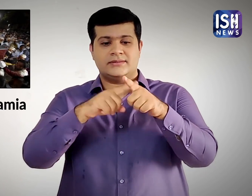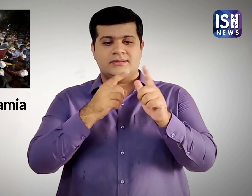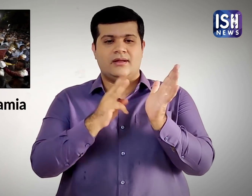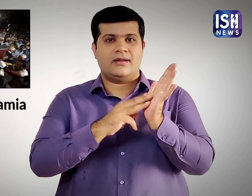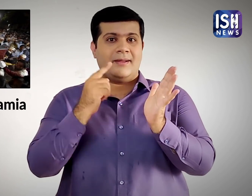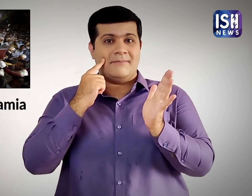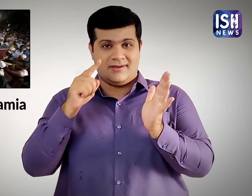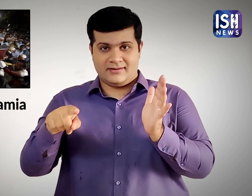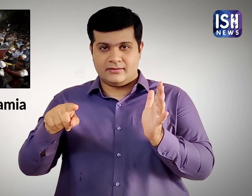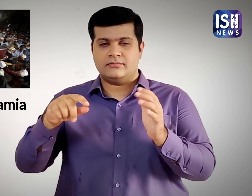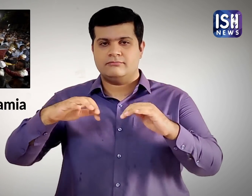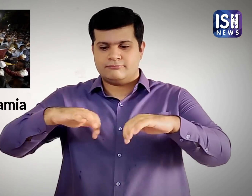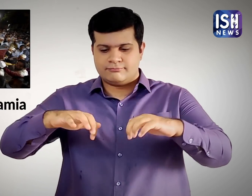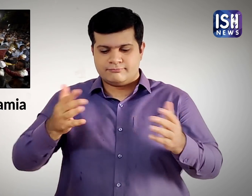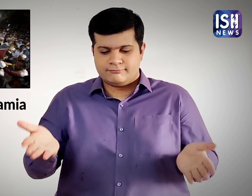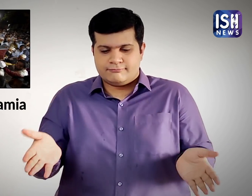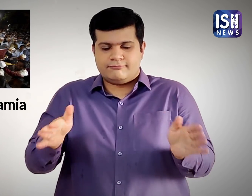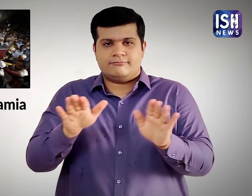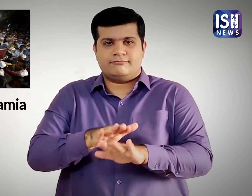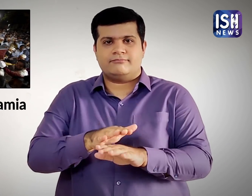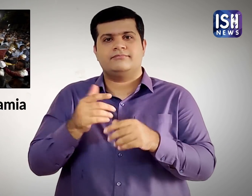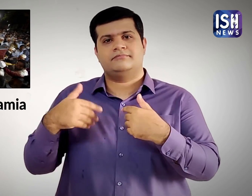and was buried at the Jamia Millia Islamia graveyard.